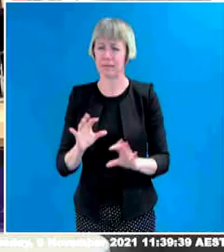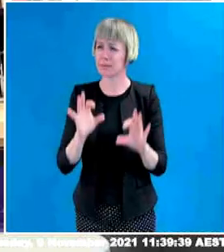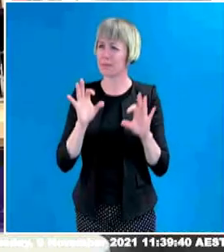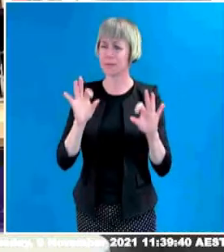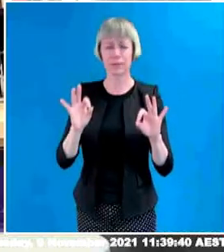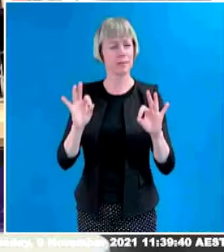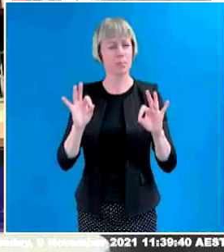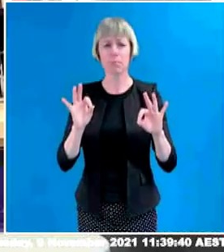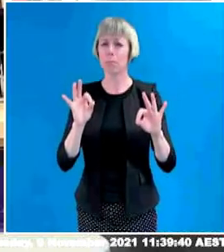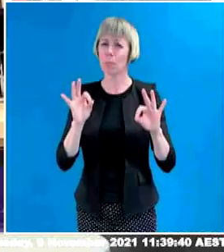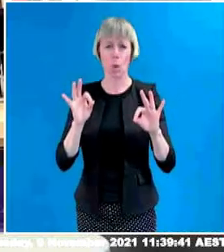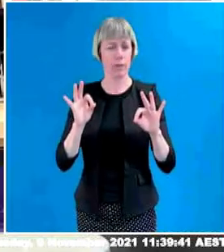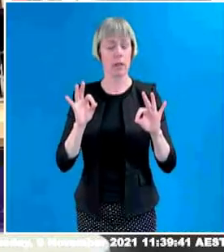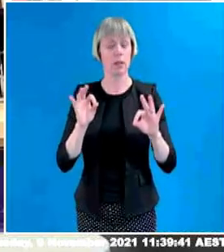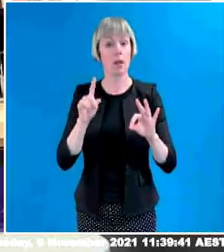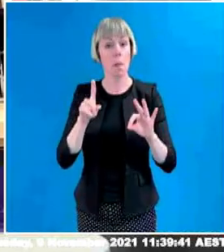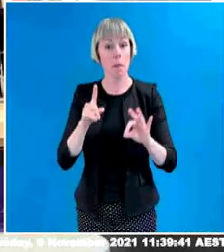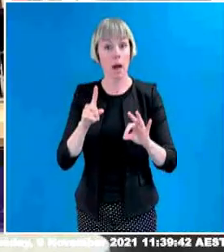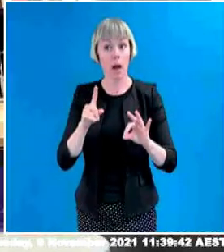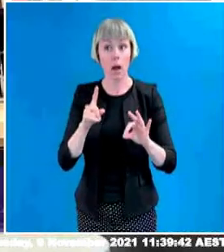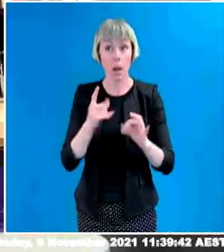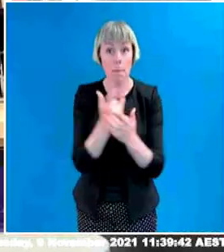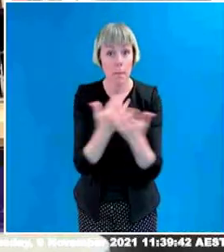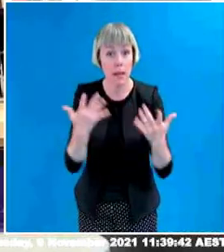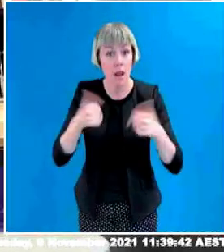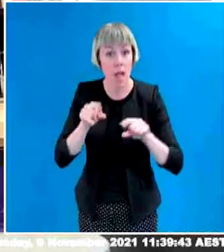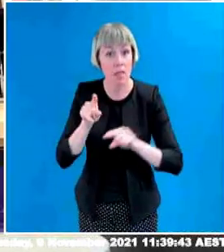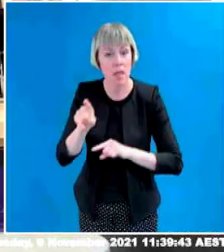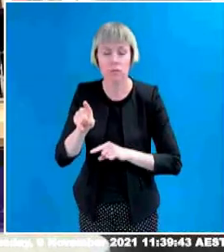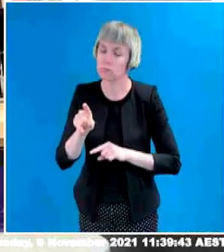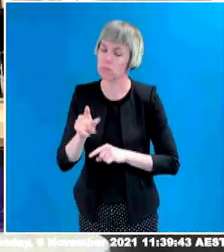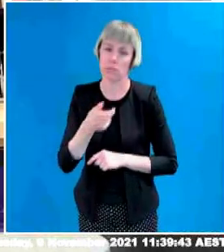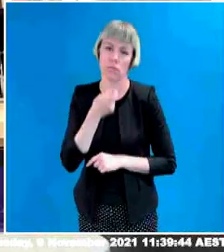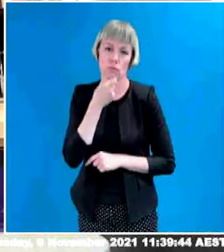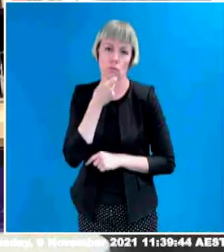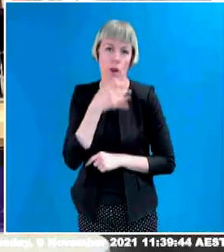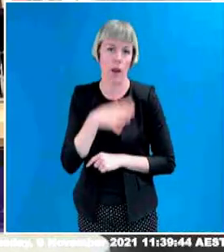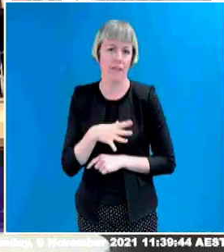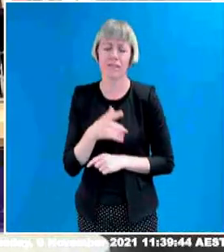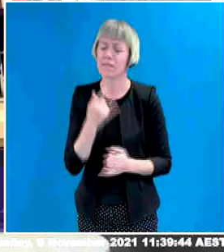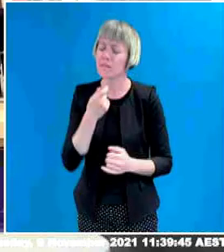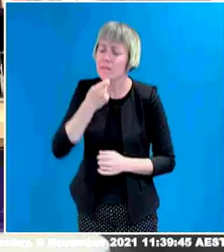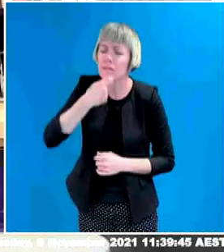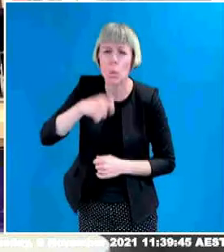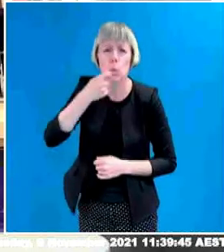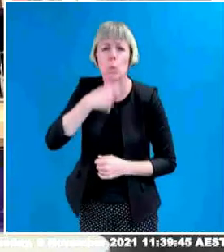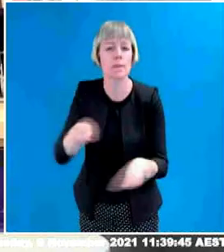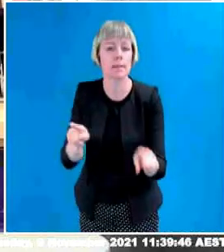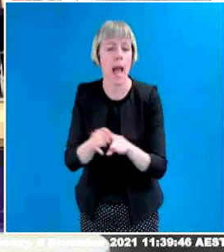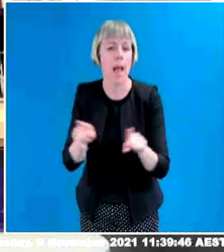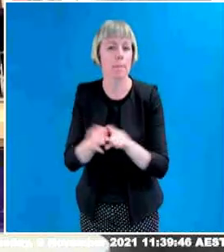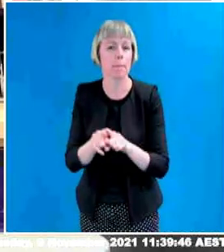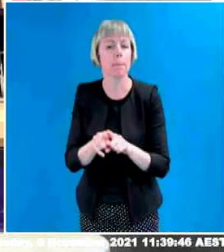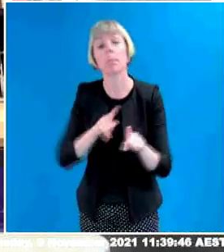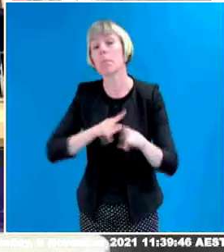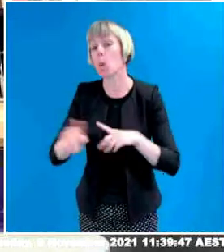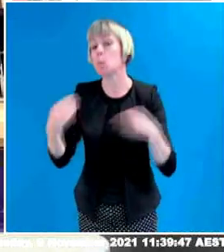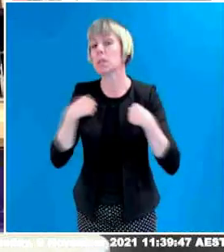I think what you will see is companies are adopting bits and pieces of it, rather than often wholesale.